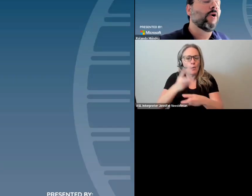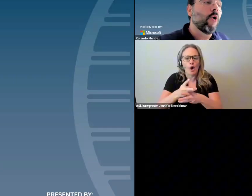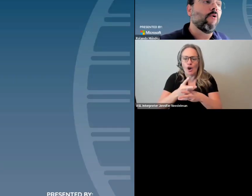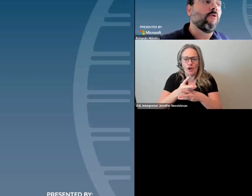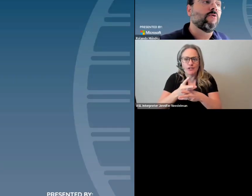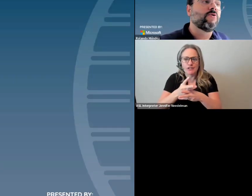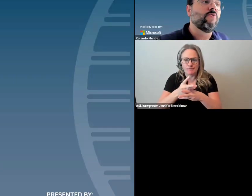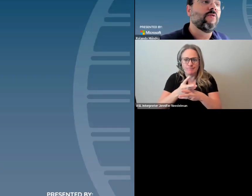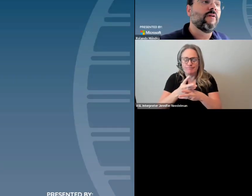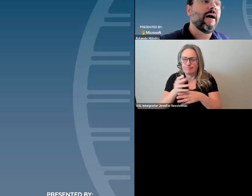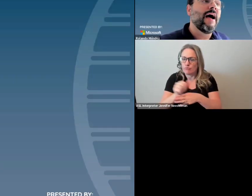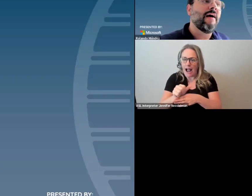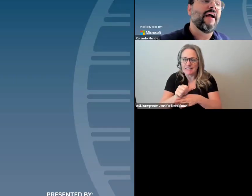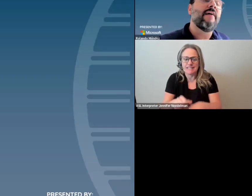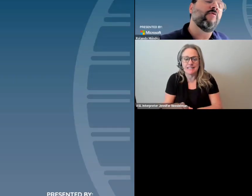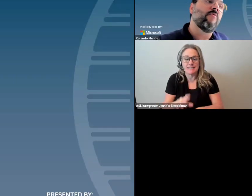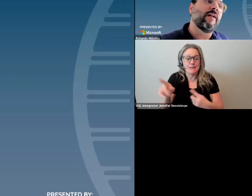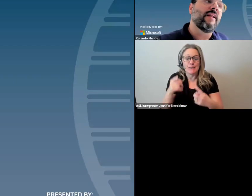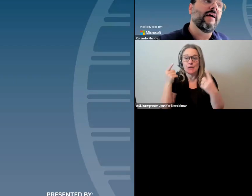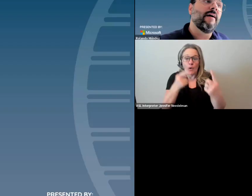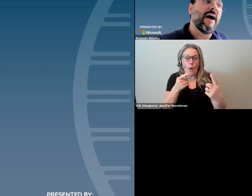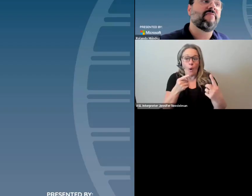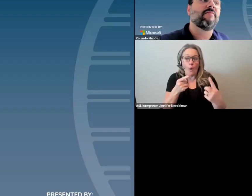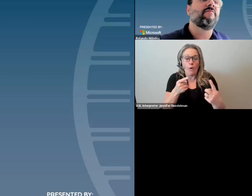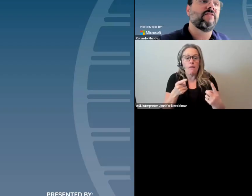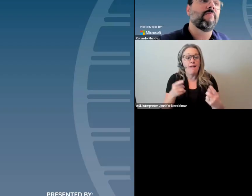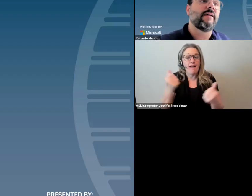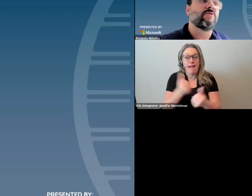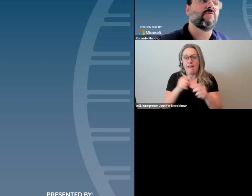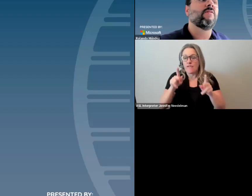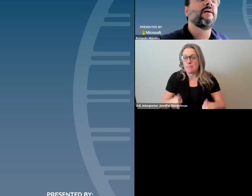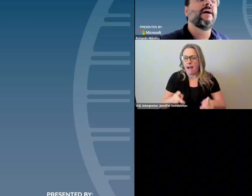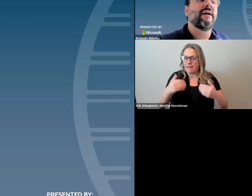with the goal to have everyone have some fundamental